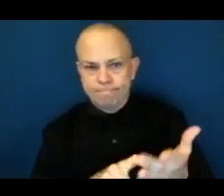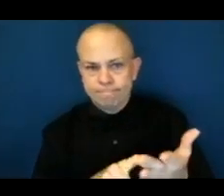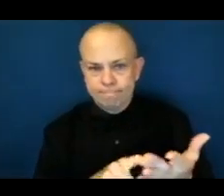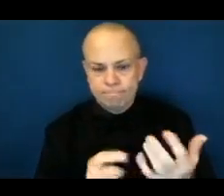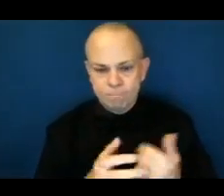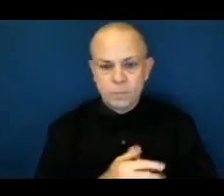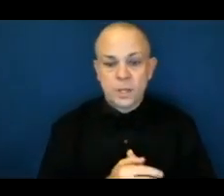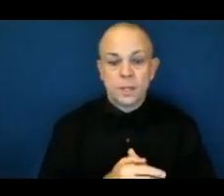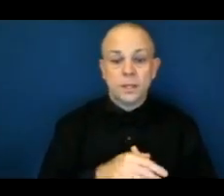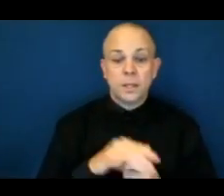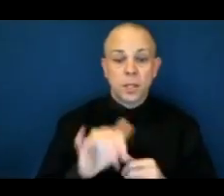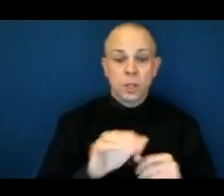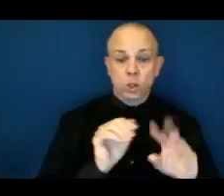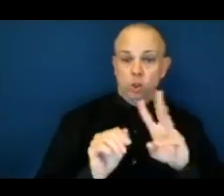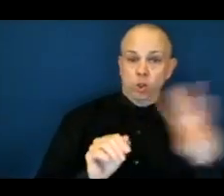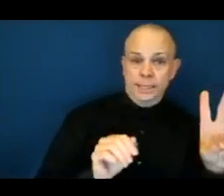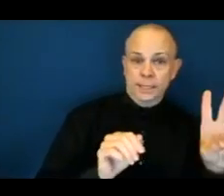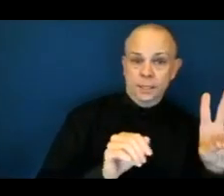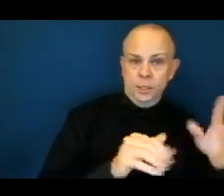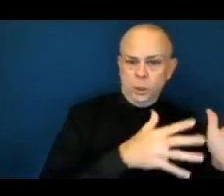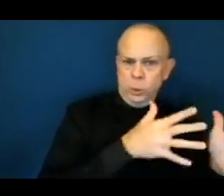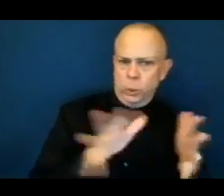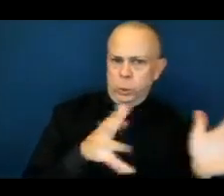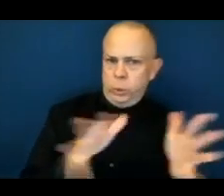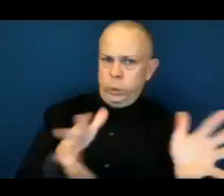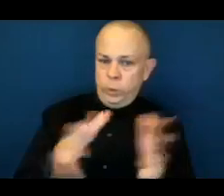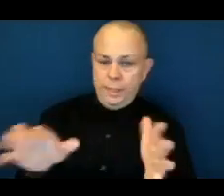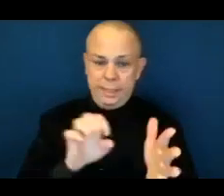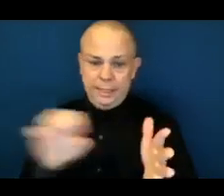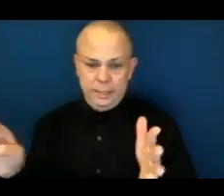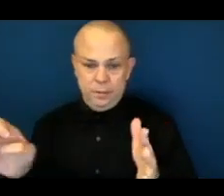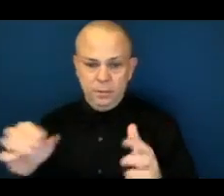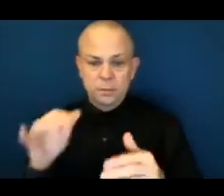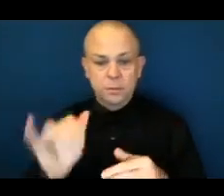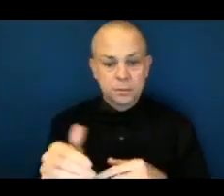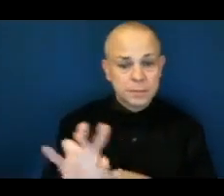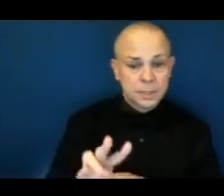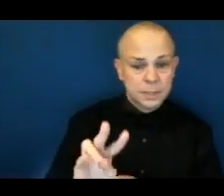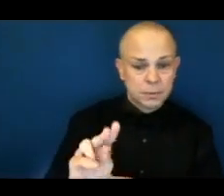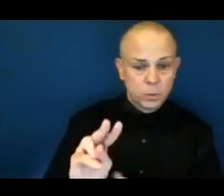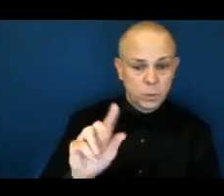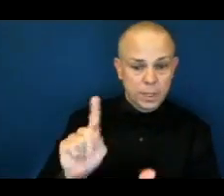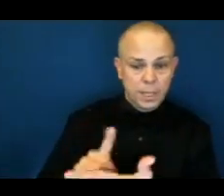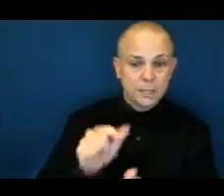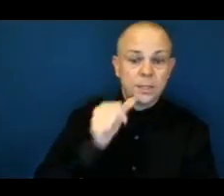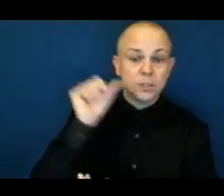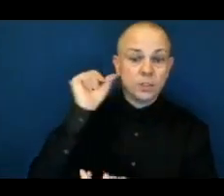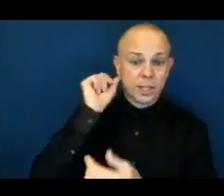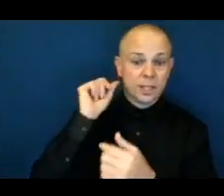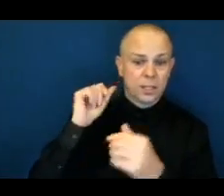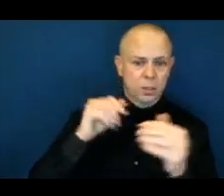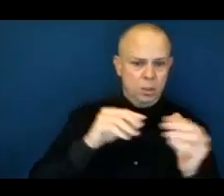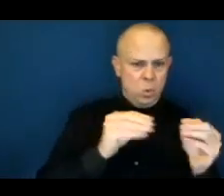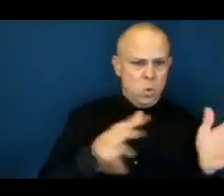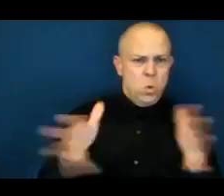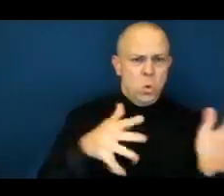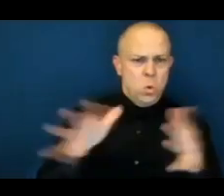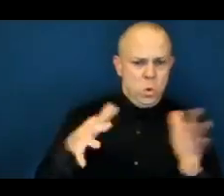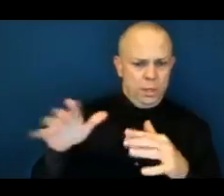reports over the last 48 hours especially yesterday with the stronger winds especially higher elevations we saw a lot of snags and fire weakened